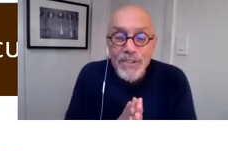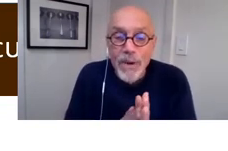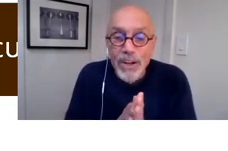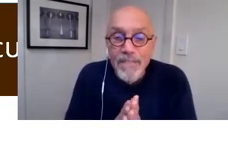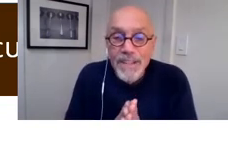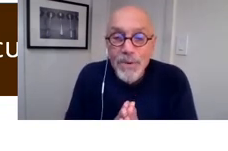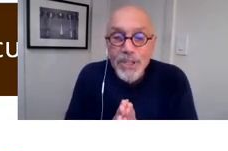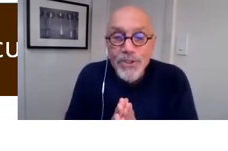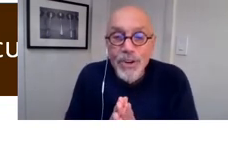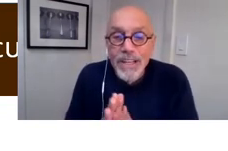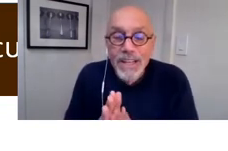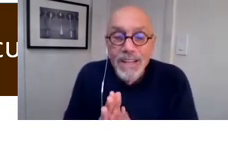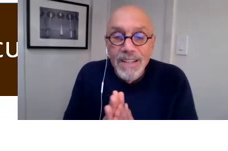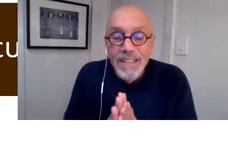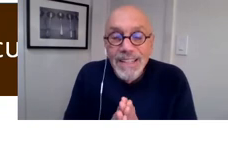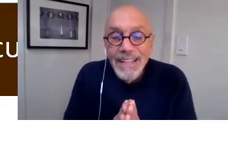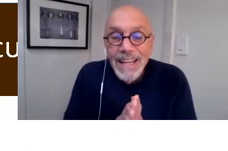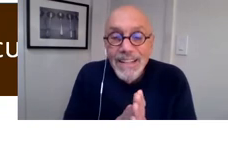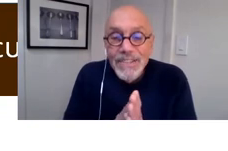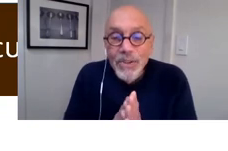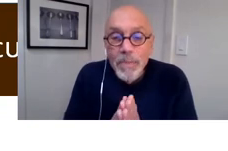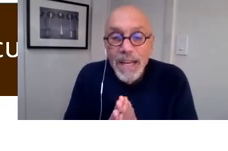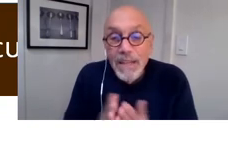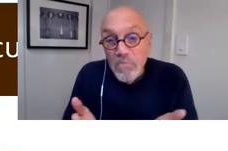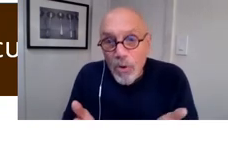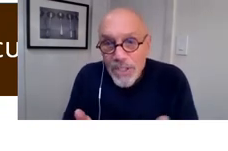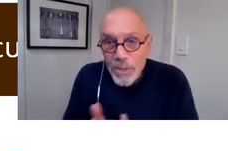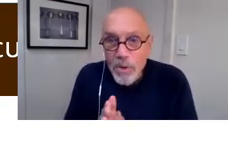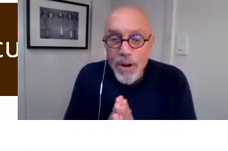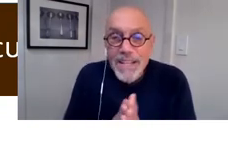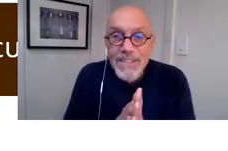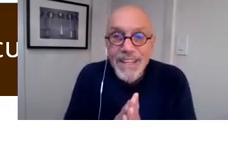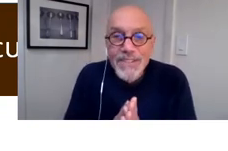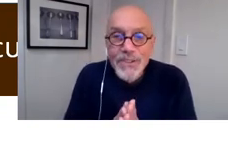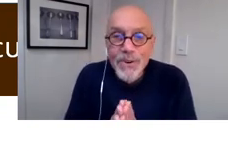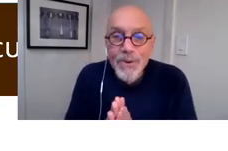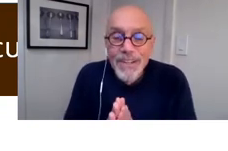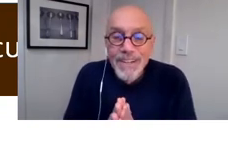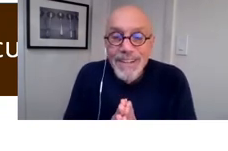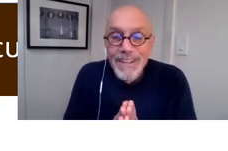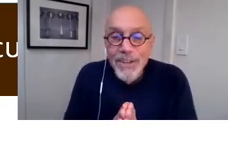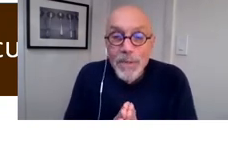this great coffee that we enjoy and still pay a reasonable price. So not to